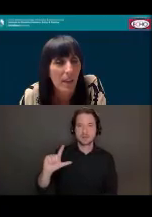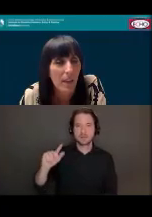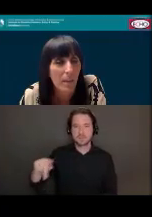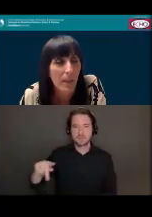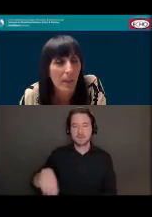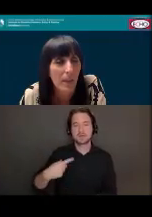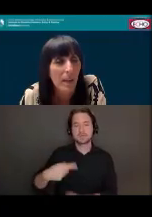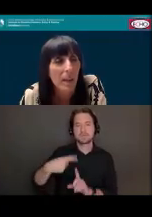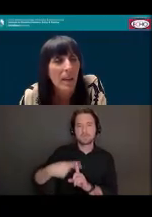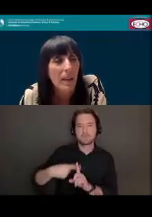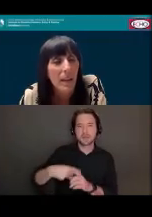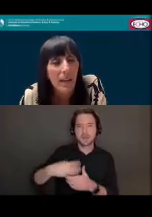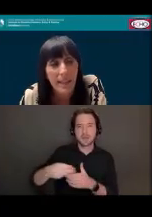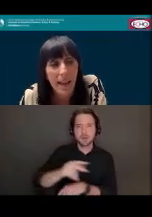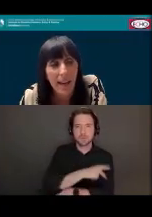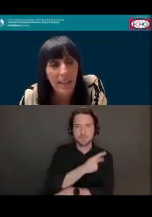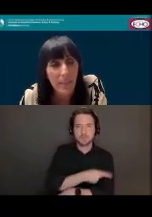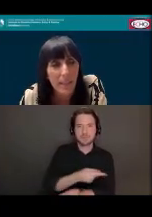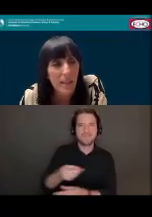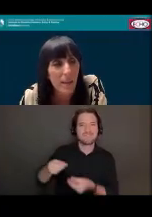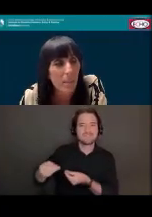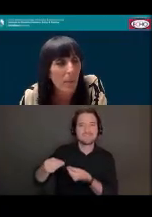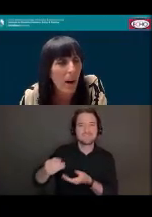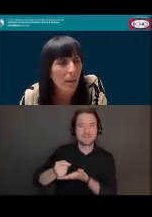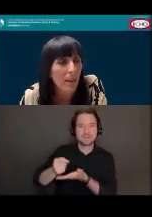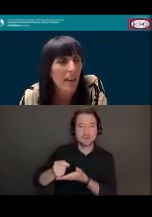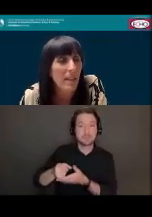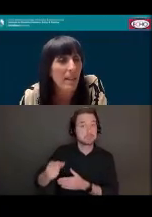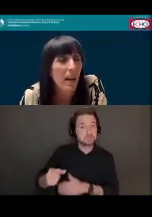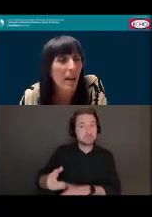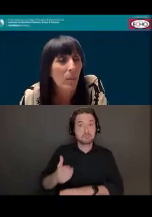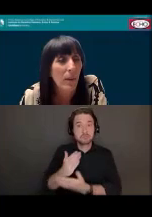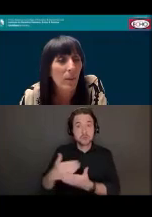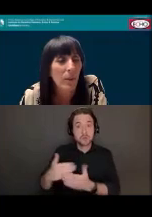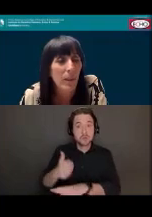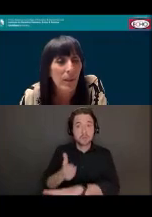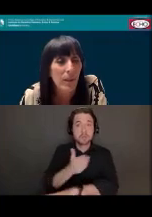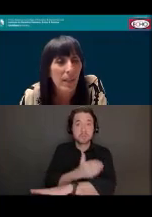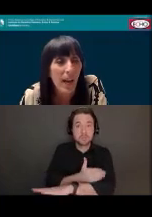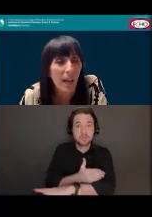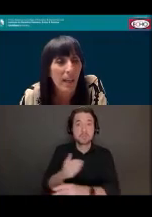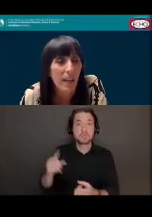therapy. He has made some progress with reduced gagging